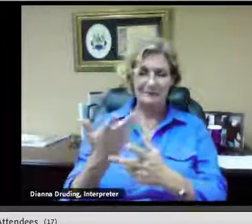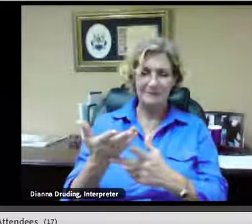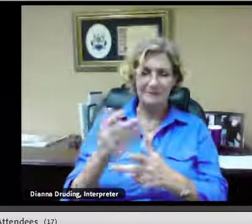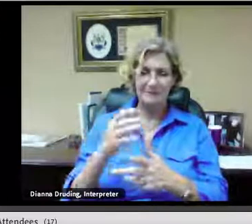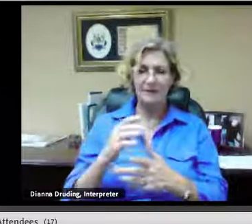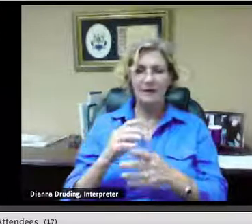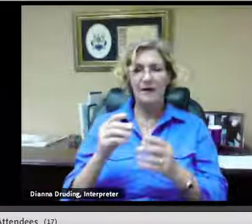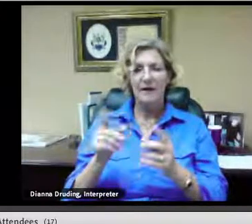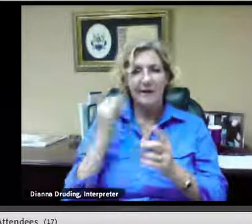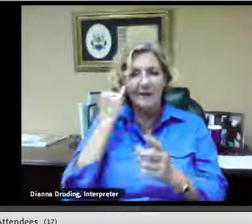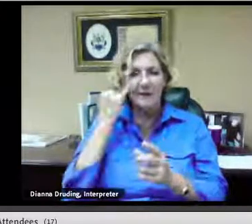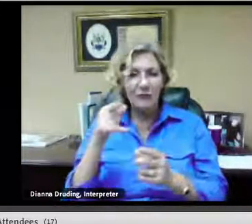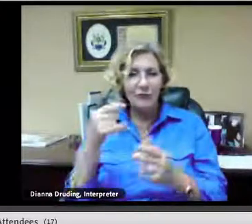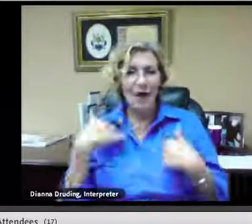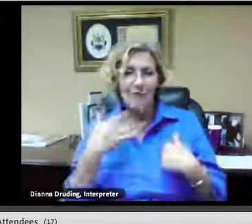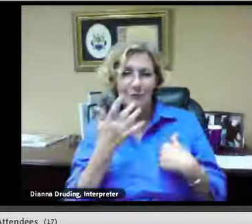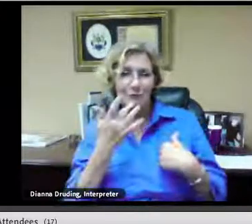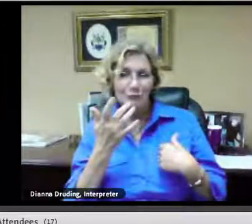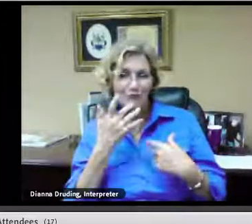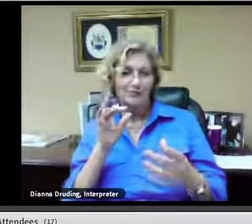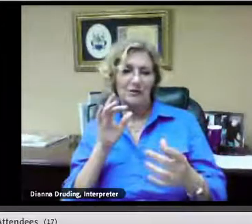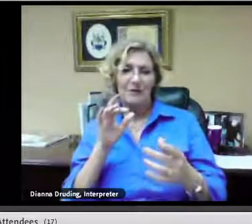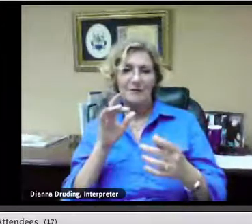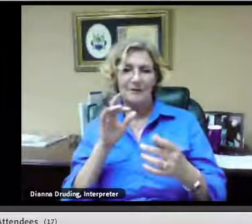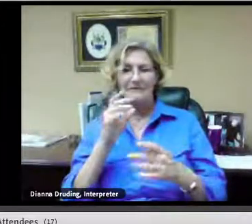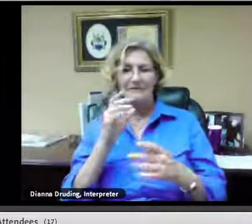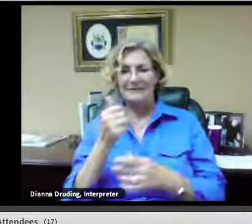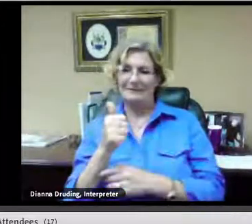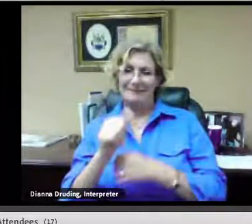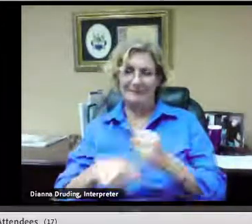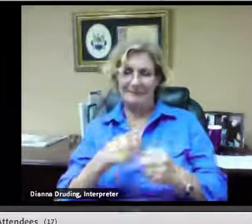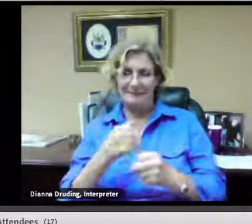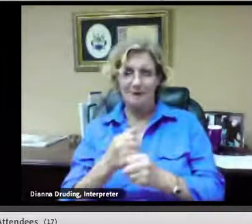We're going to whiz through this, okay, just so you know. All right.